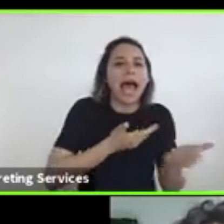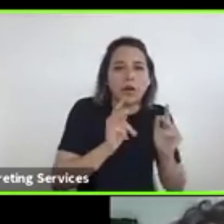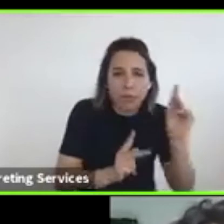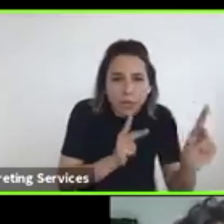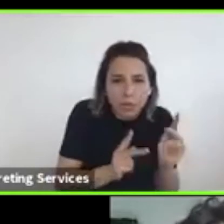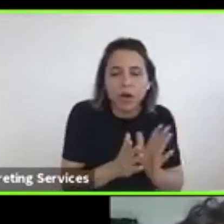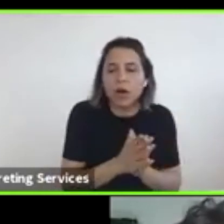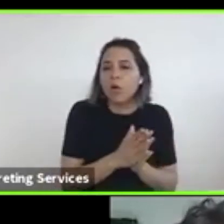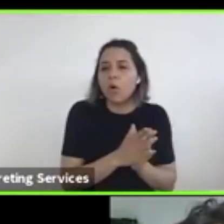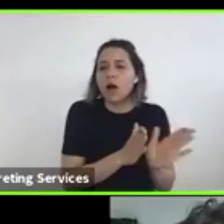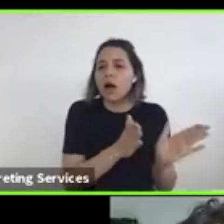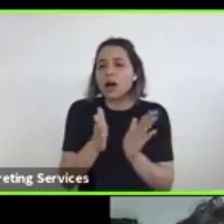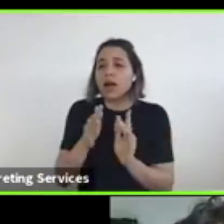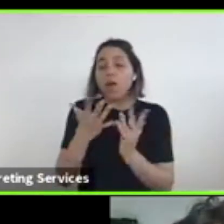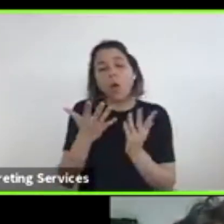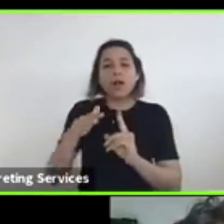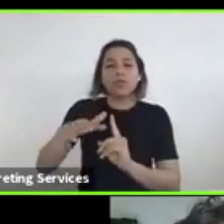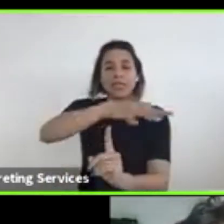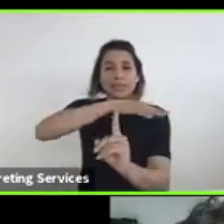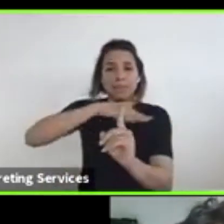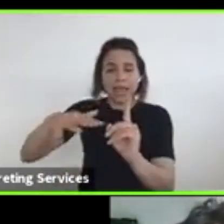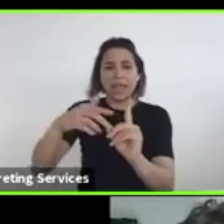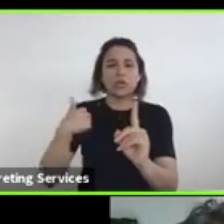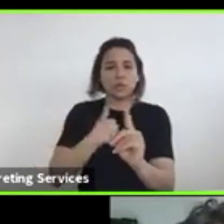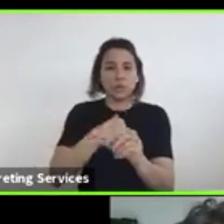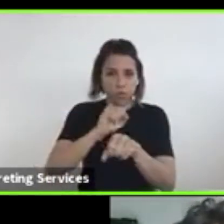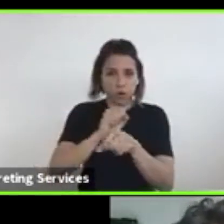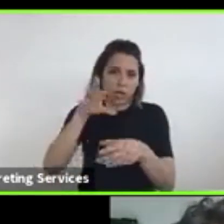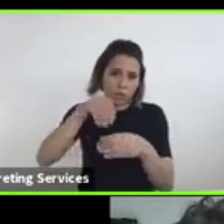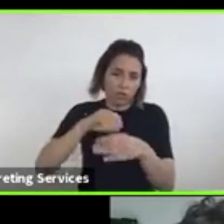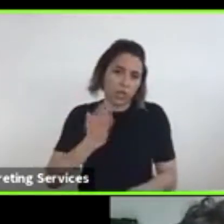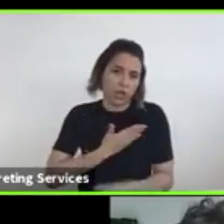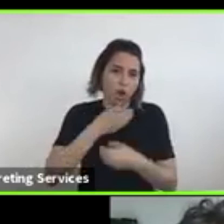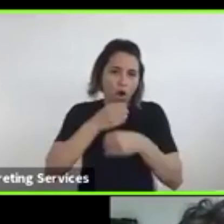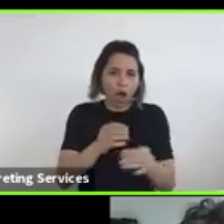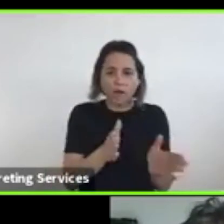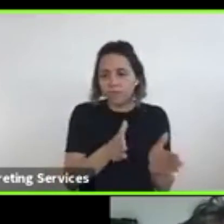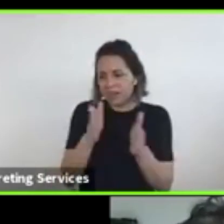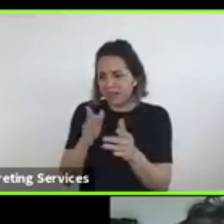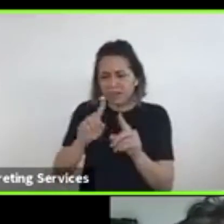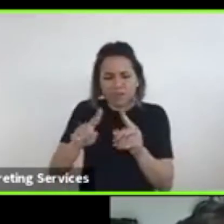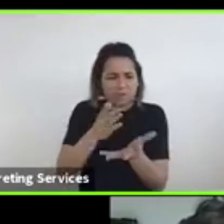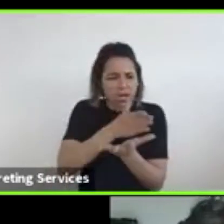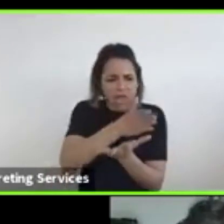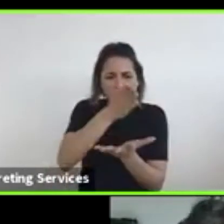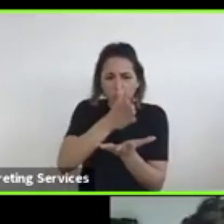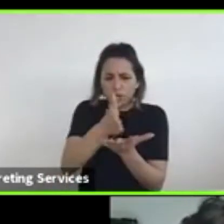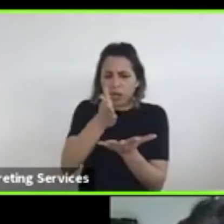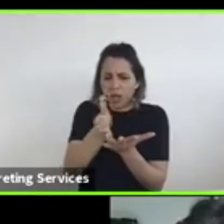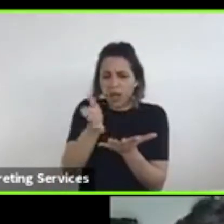WE WORK IN, IN OUR OFFICE, RIGHT? SO ALL OF THESE AREAS OF OUR INSTITUTIONAL